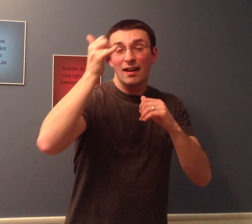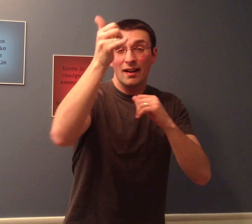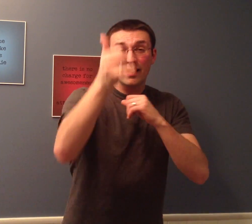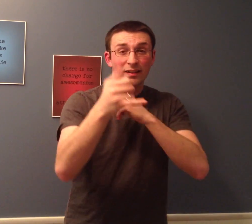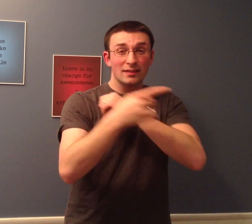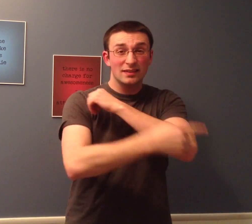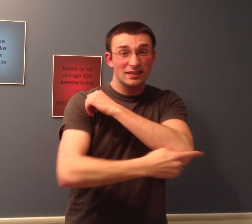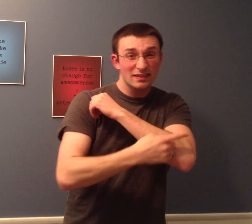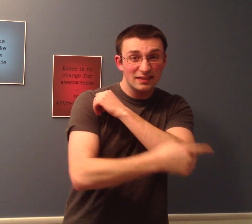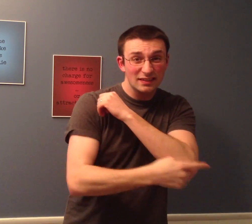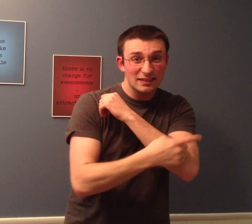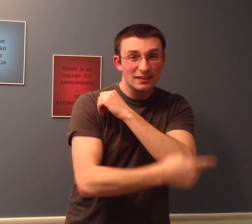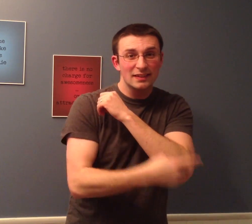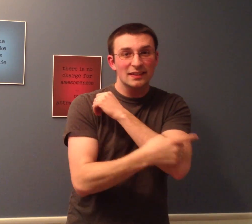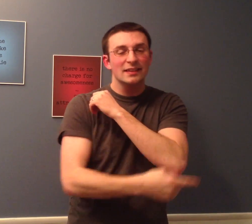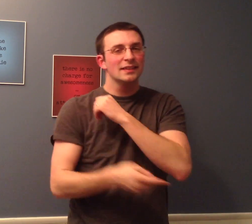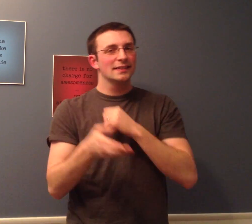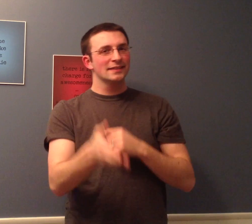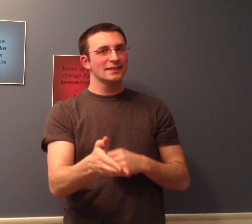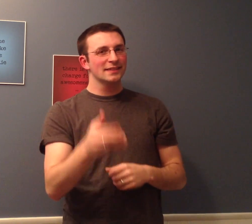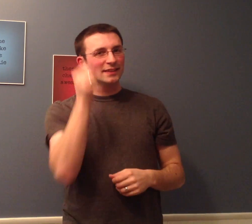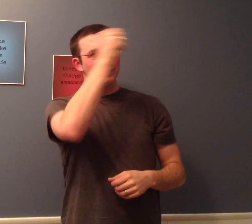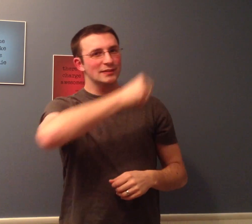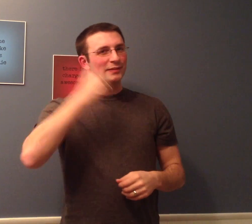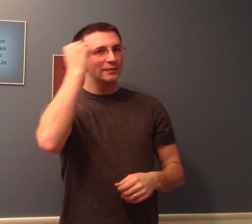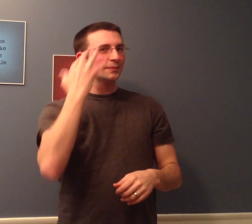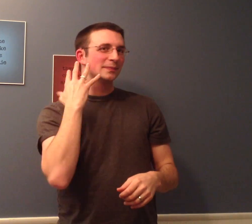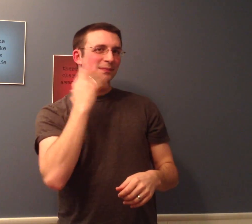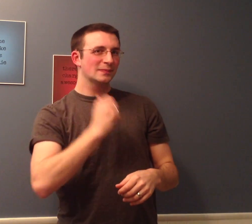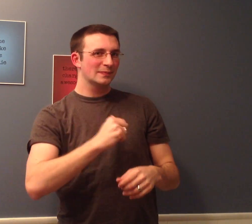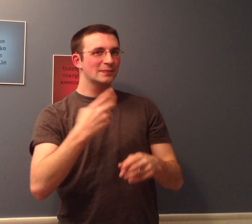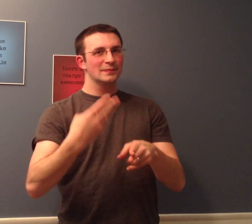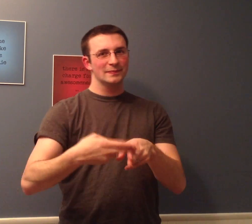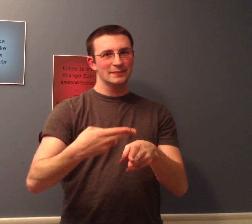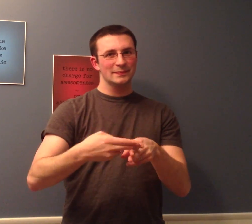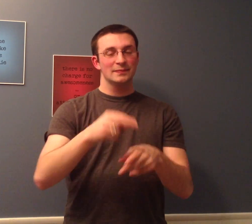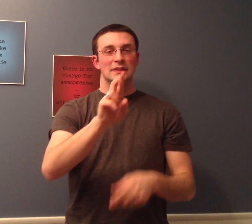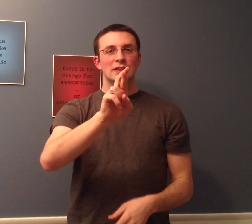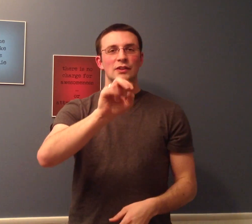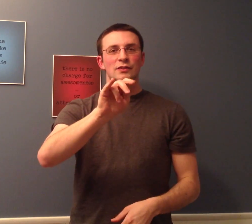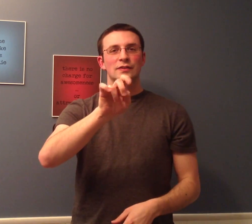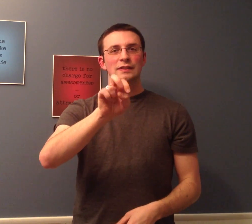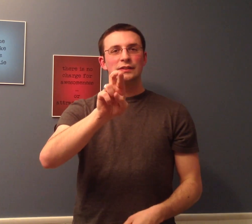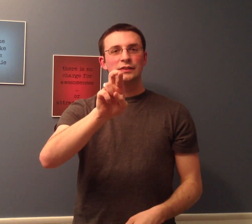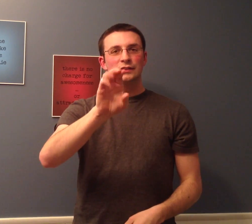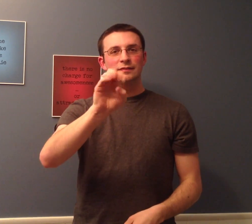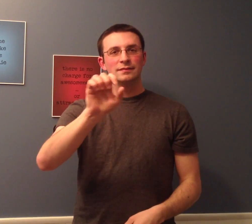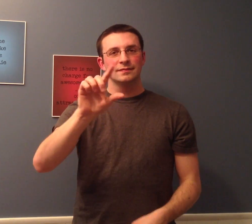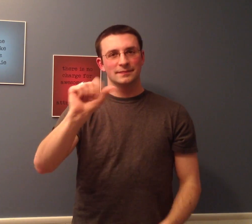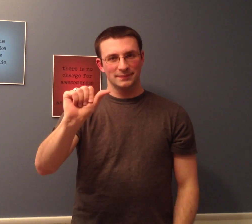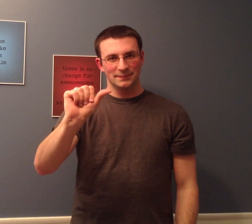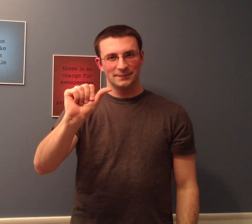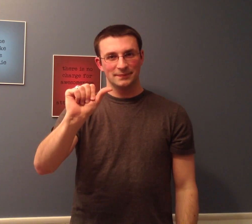Once apon a time, in a coreign fountry, there lived a geautiful birl and her name was Rindercella.